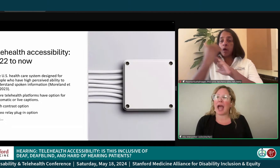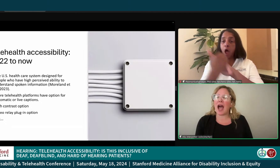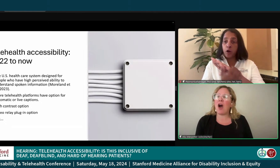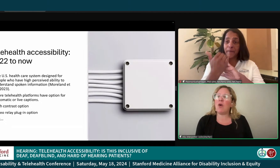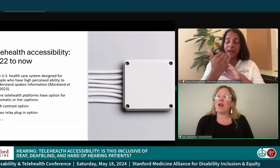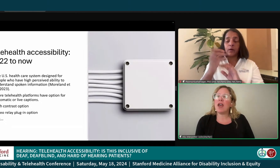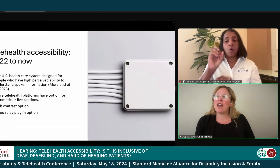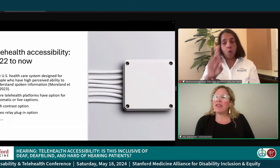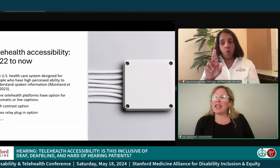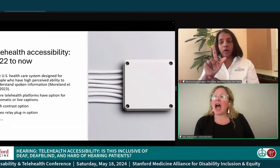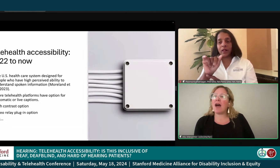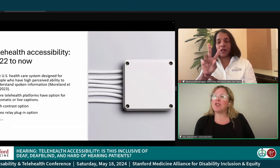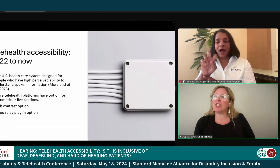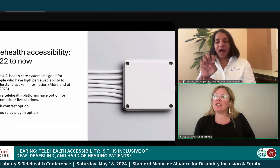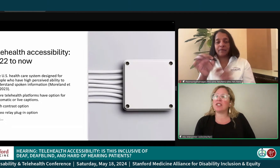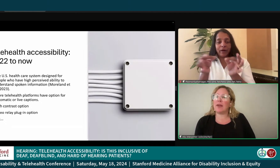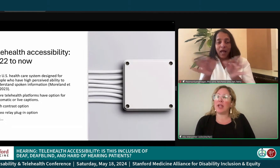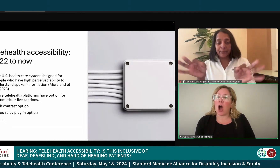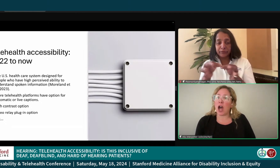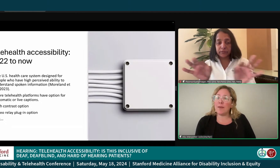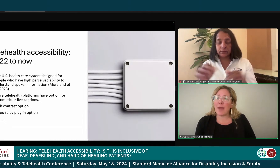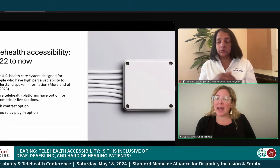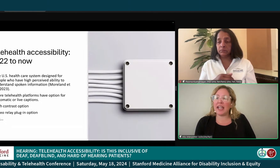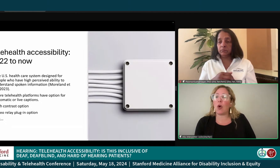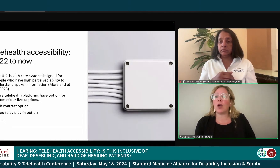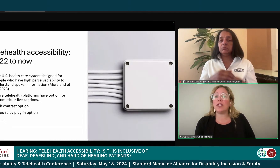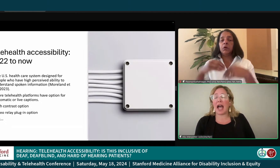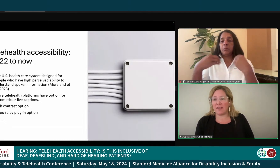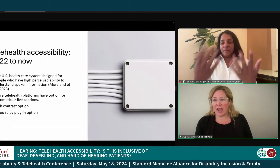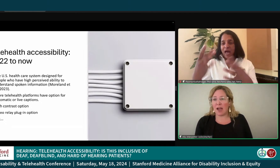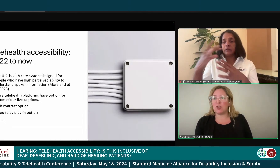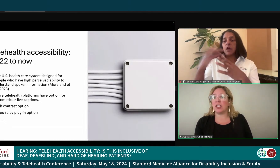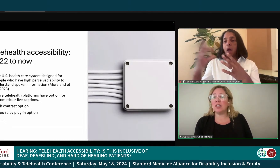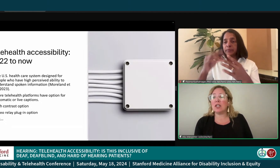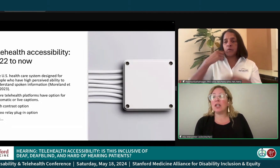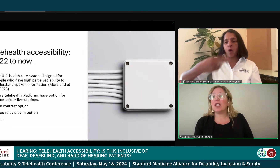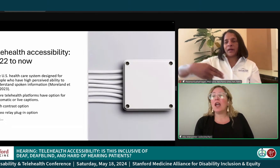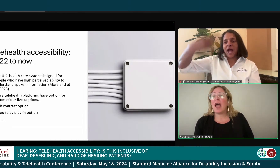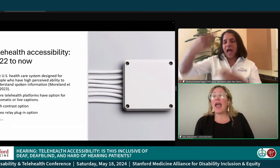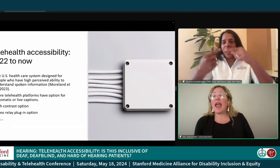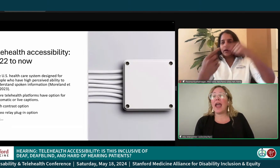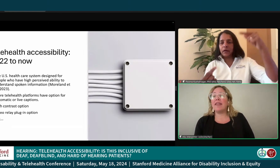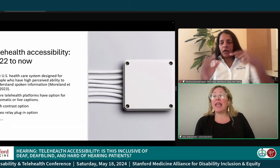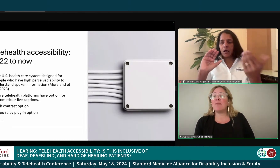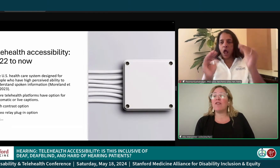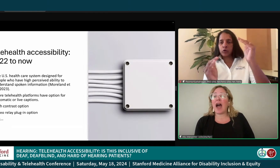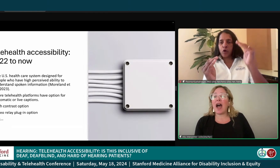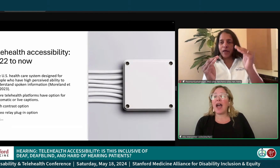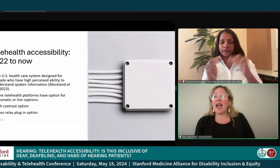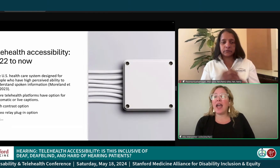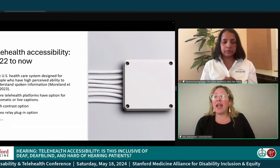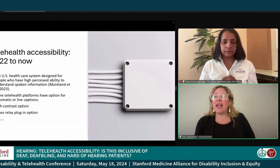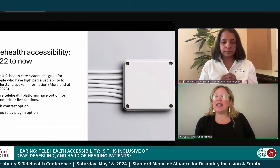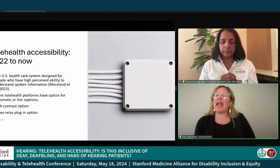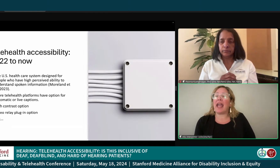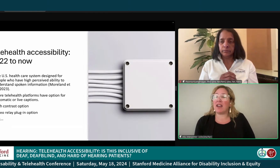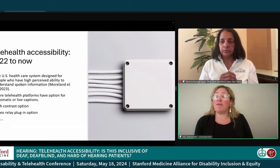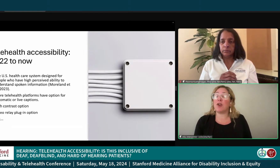now the options can be automatic or live captioned, and they provide a.